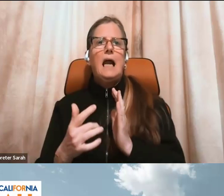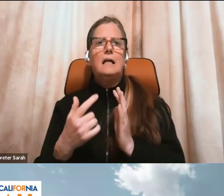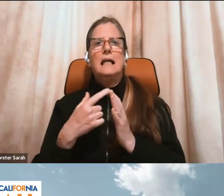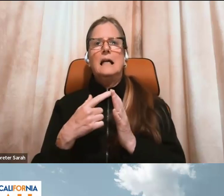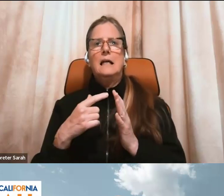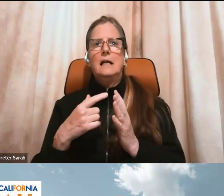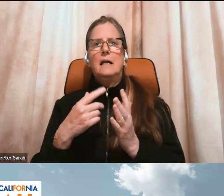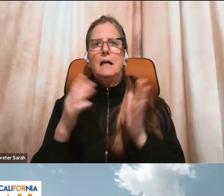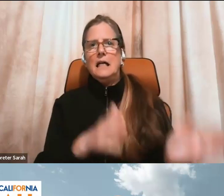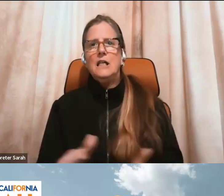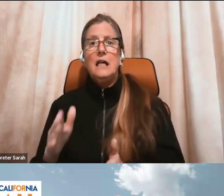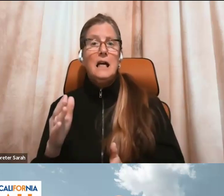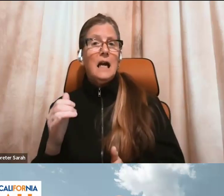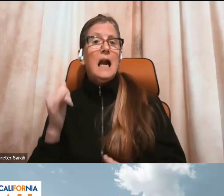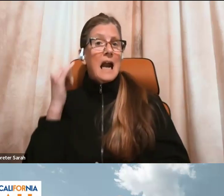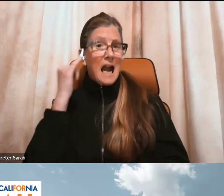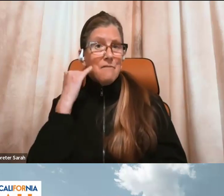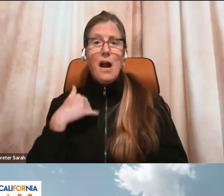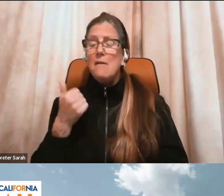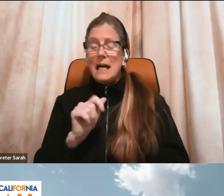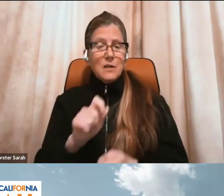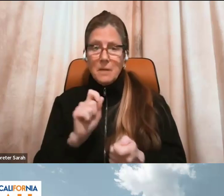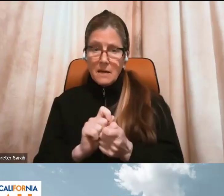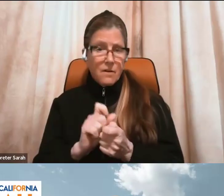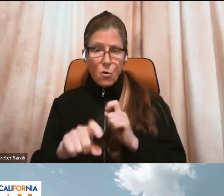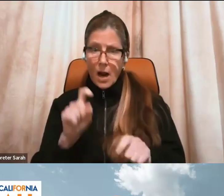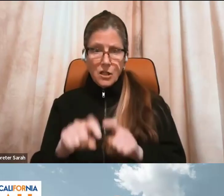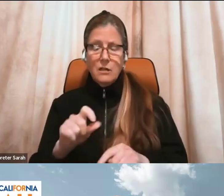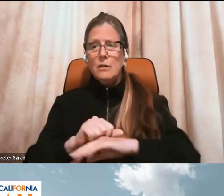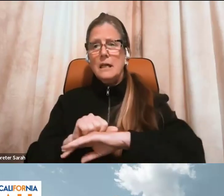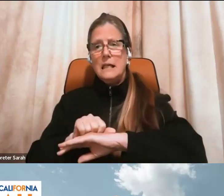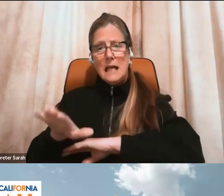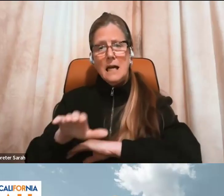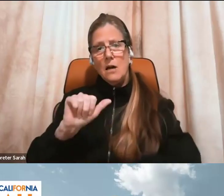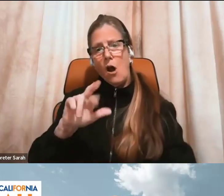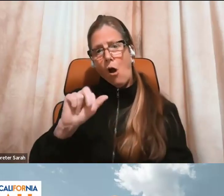Aracely or other folks on our staff, and we can share any information we have about